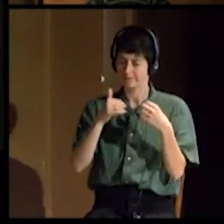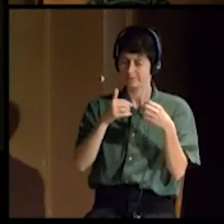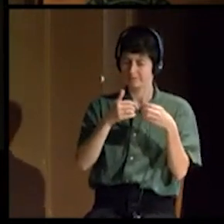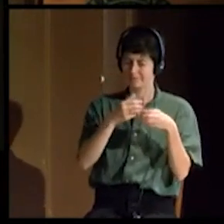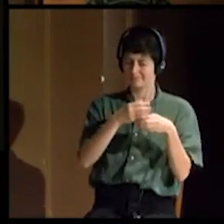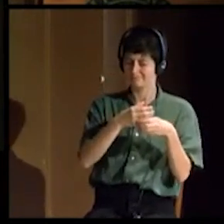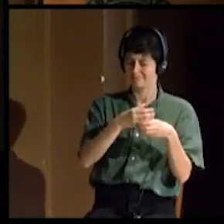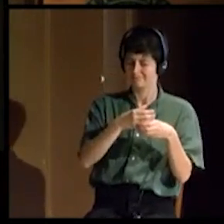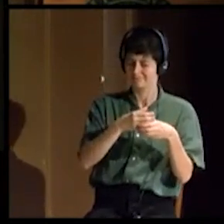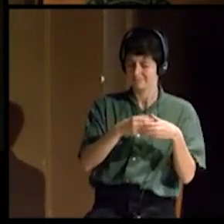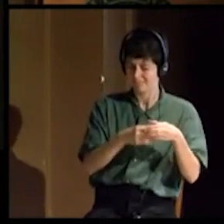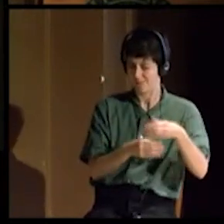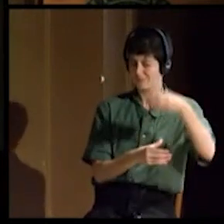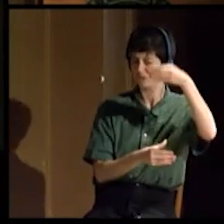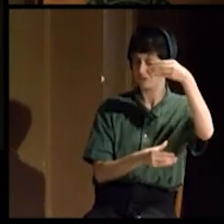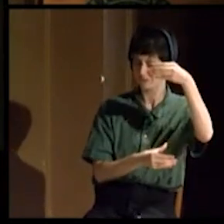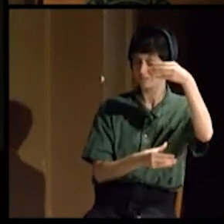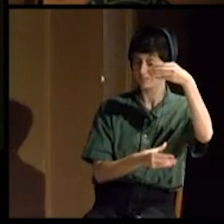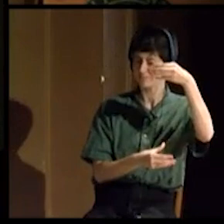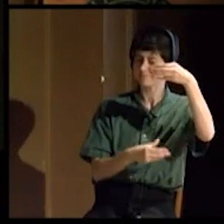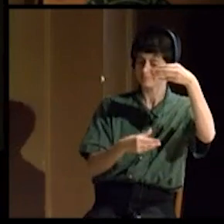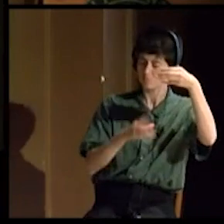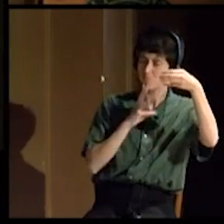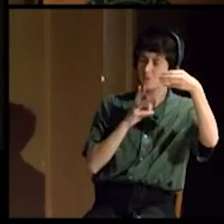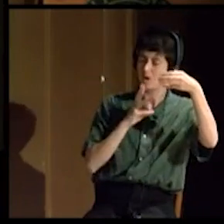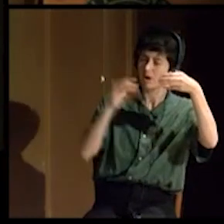and then we cook them in these pressure vessels here.